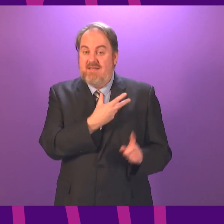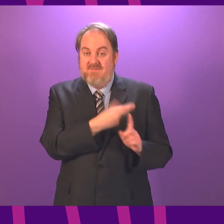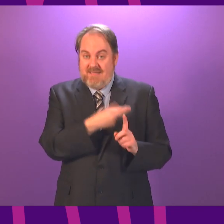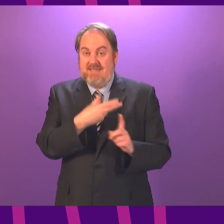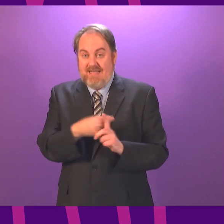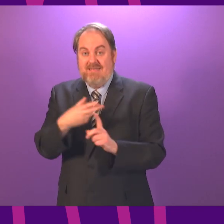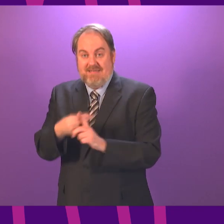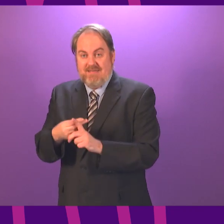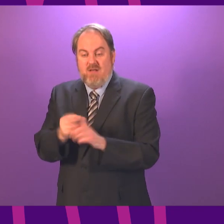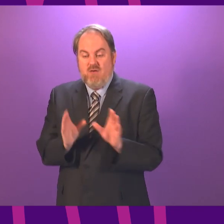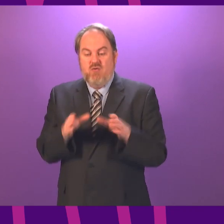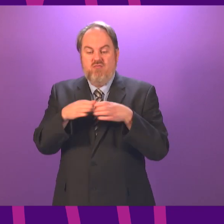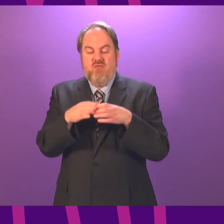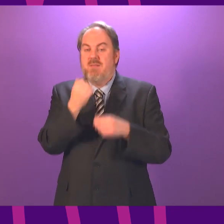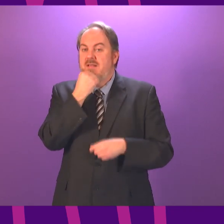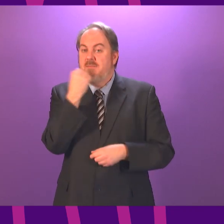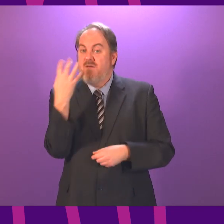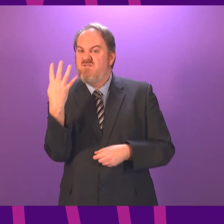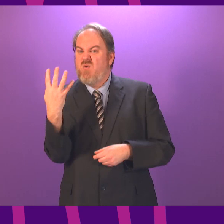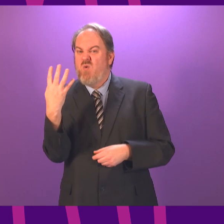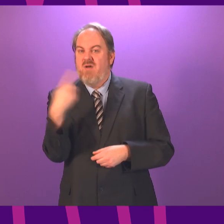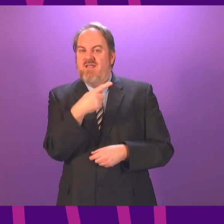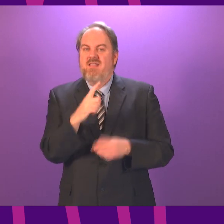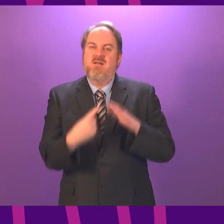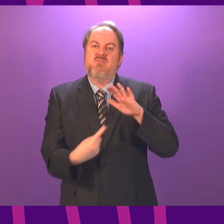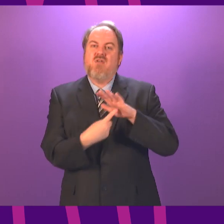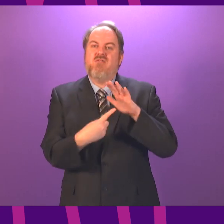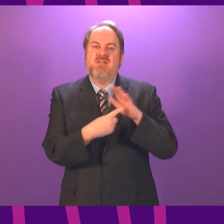part of cohort 4. They are one of the groups for which we had the target date of early